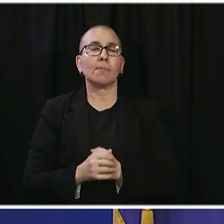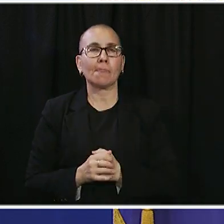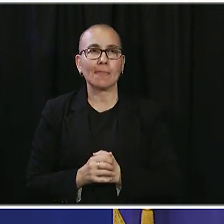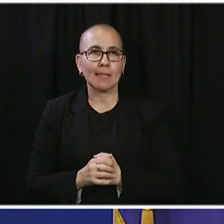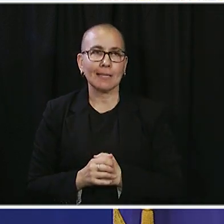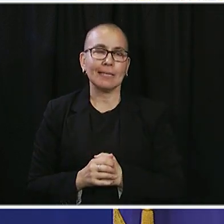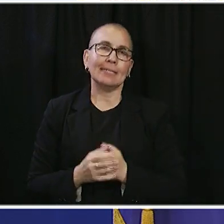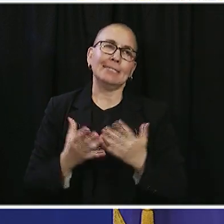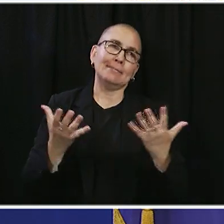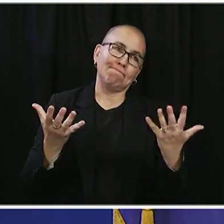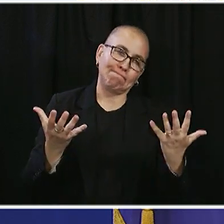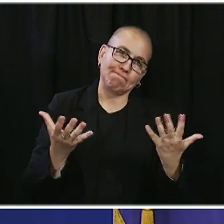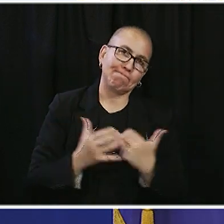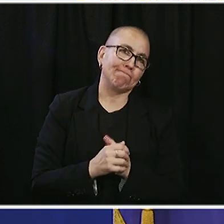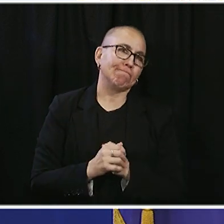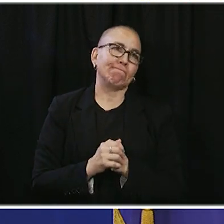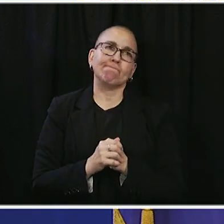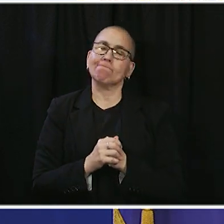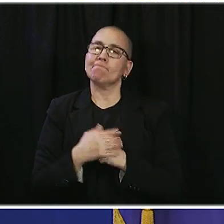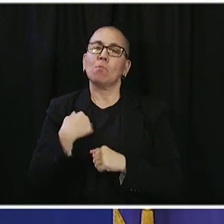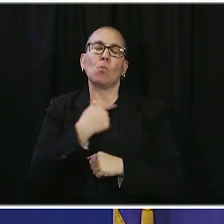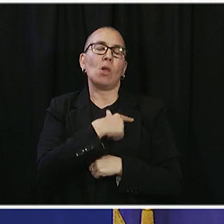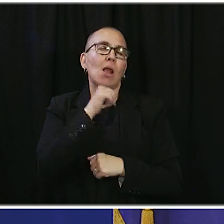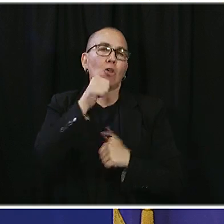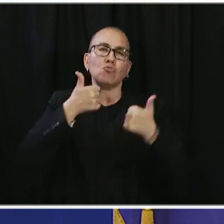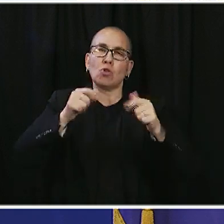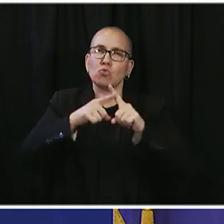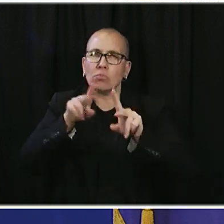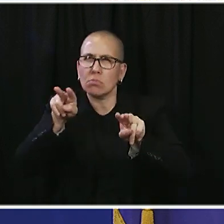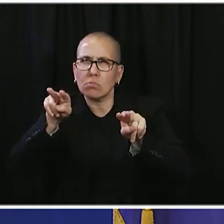≫ WELL, ONCE AGAIN, THE LAST RESORT IS TO DO ANYTHING LEGAL ACTION. THE IDEA IS ABOUT